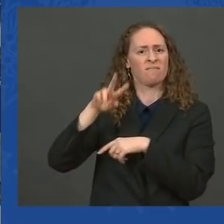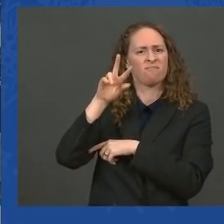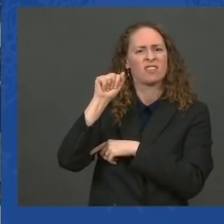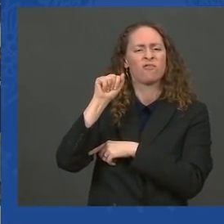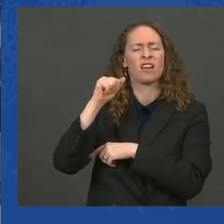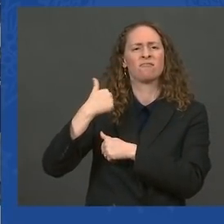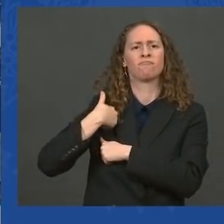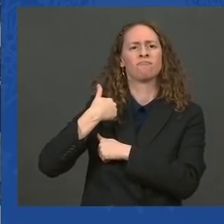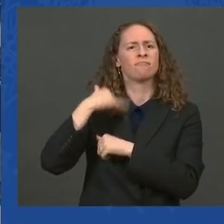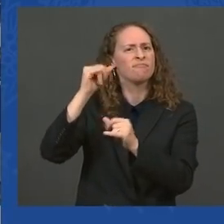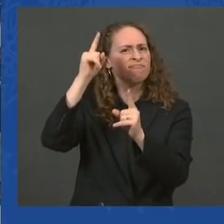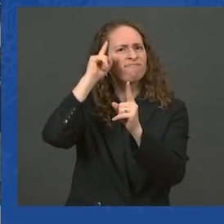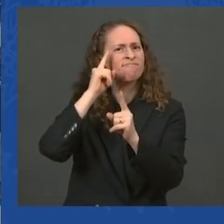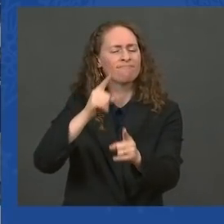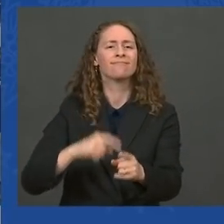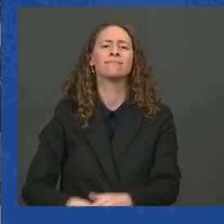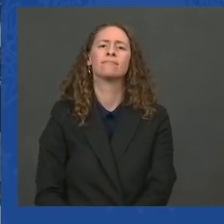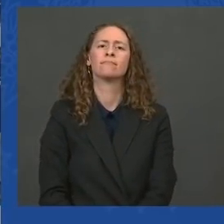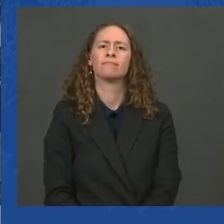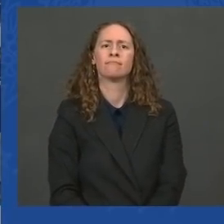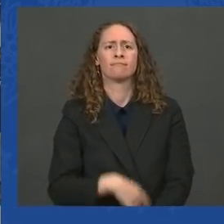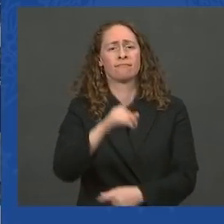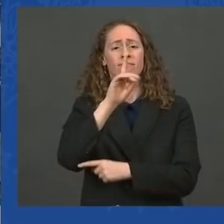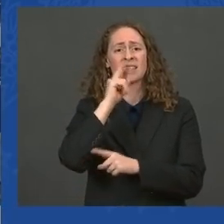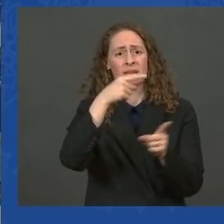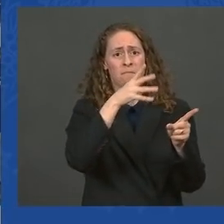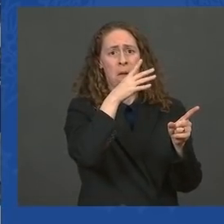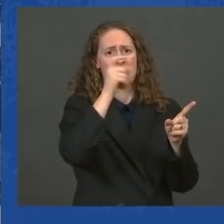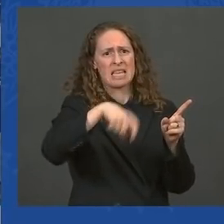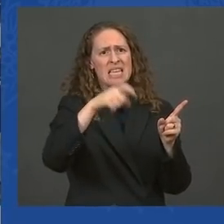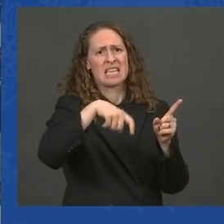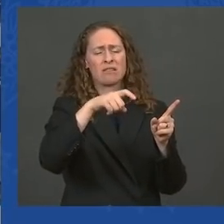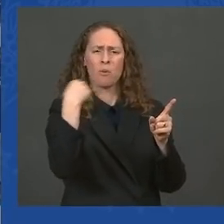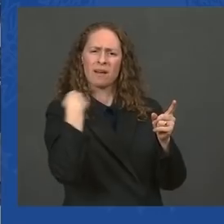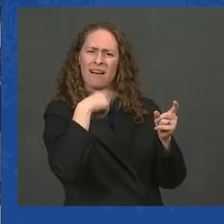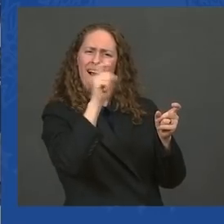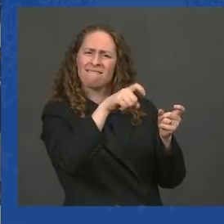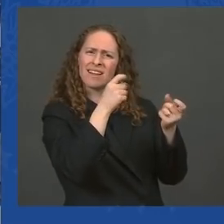Earlier this month, I commemorated Veterans Day at Arlington National Cemetery.